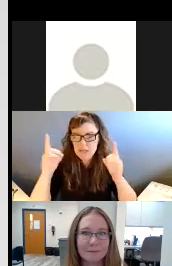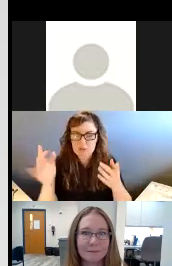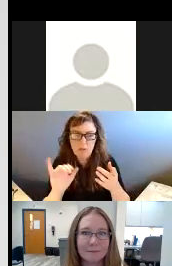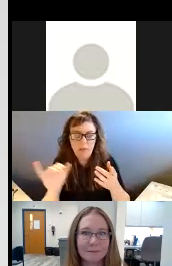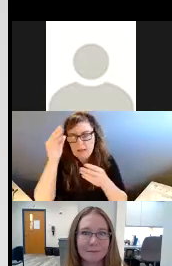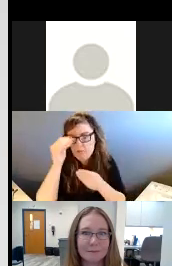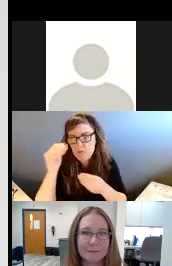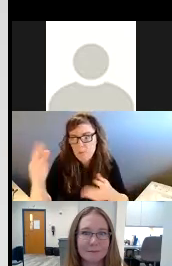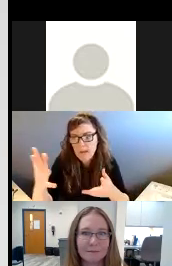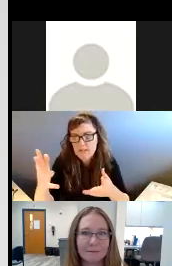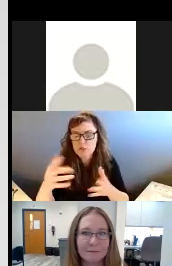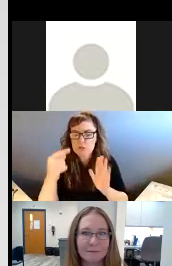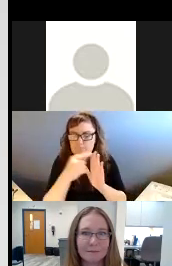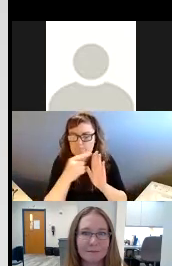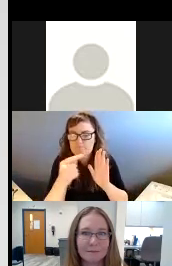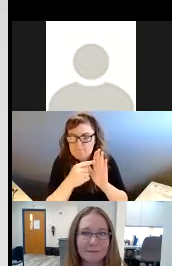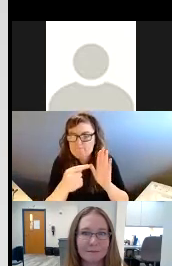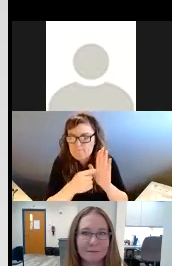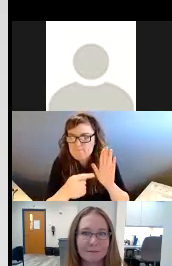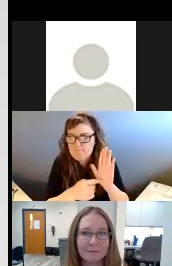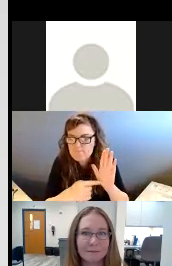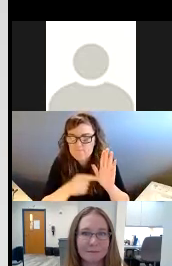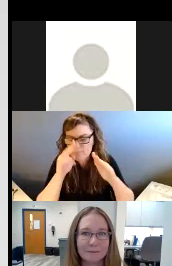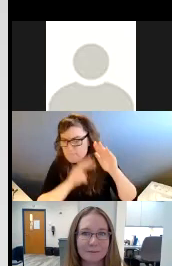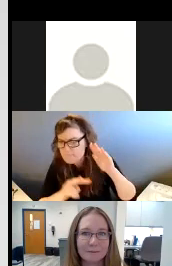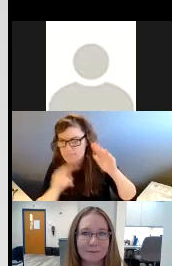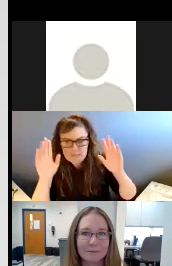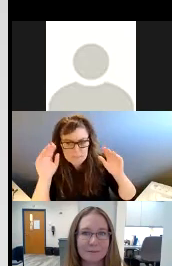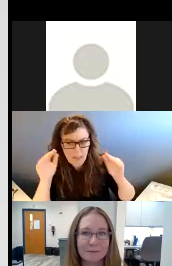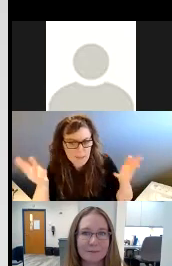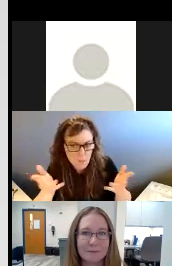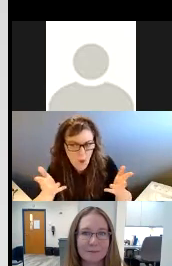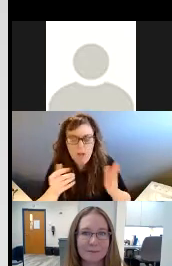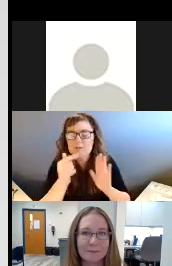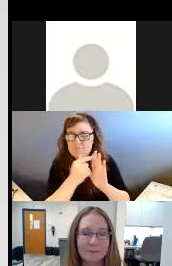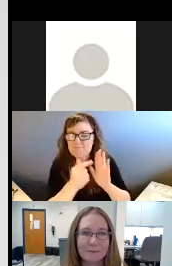WHAT THEY ARE GOING TO BE DOING ON THEIR END, AS WELL AS THE ACTUAL TECHNOLOGY AS FAR AS HOW